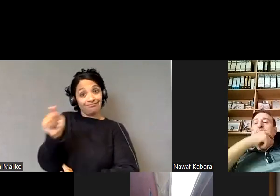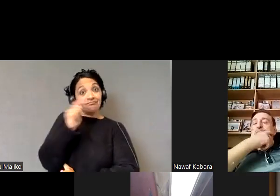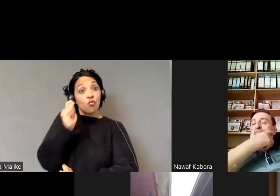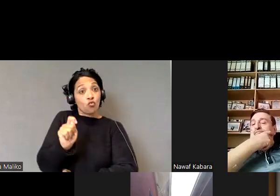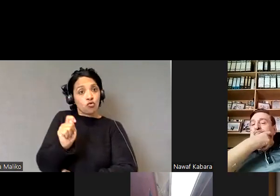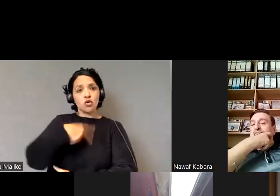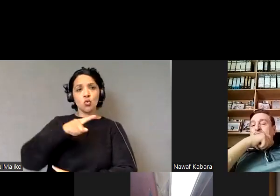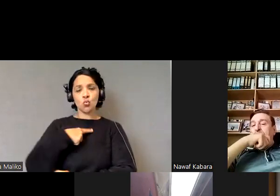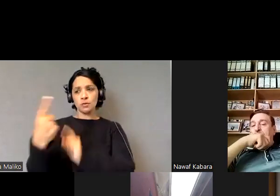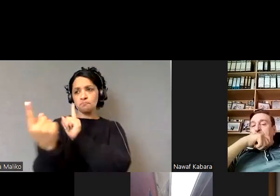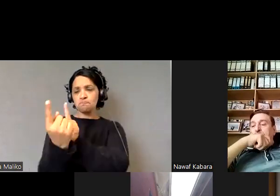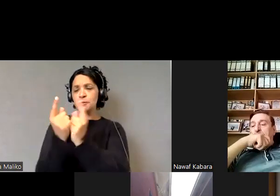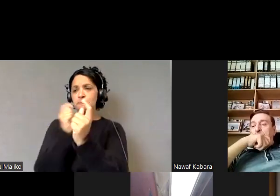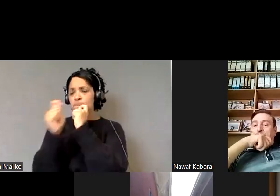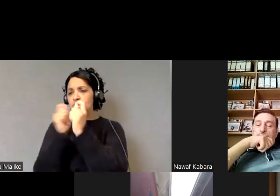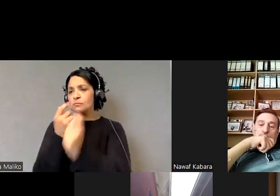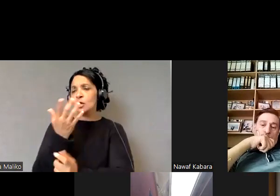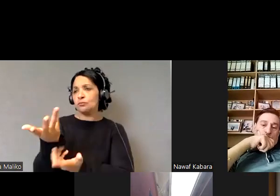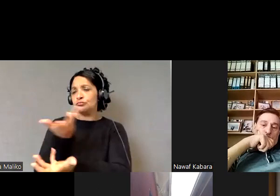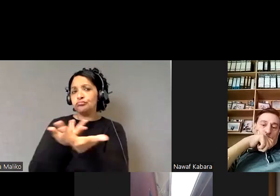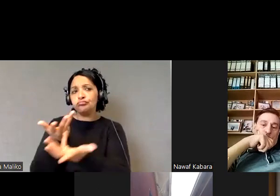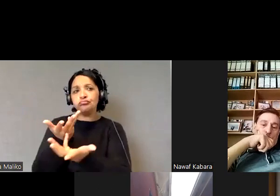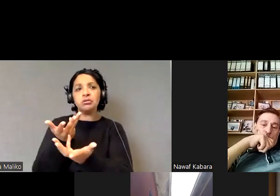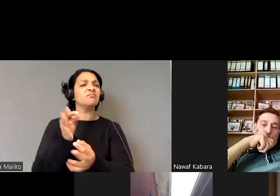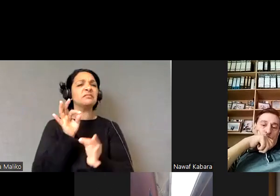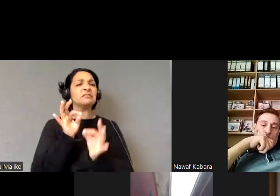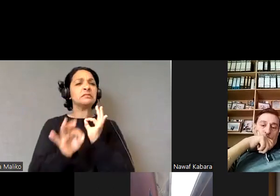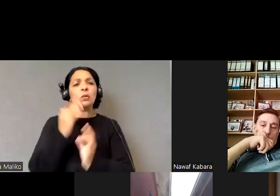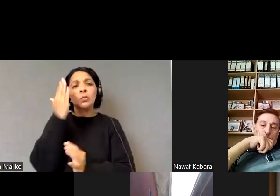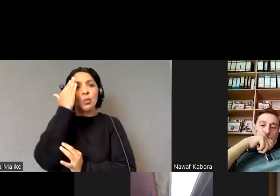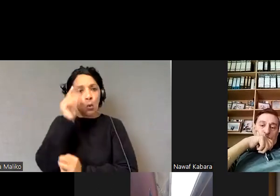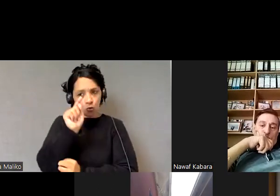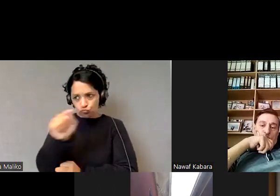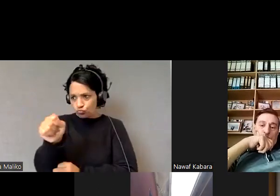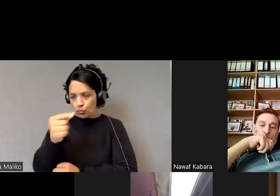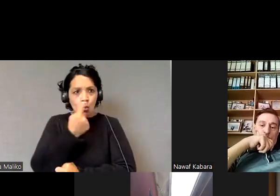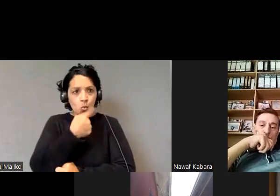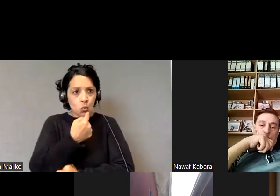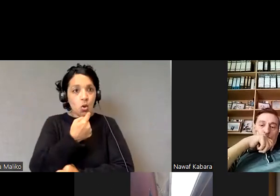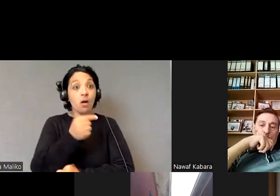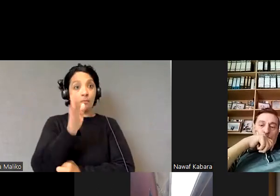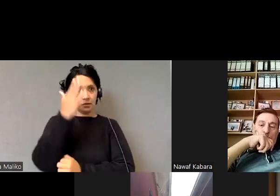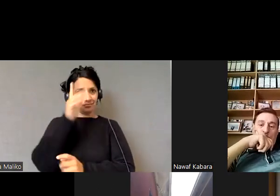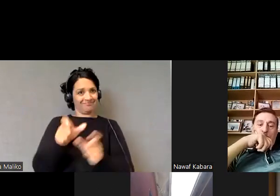It's a very simple idea. We want to find out the situation and who should we talk to? We should talk to the people them is hes.